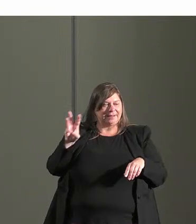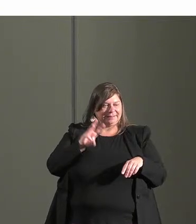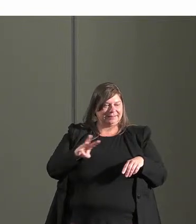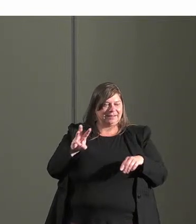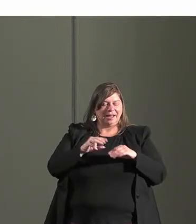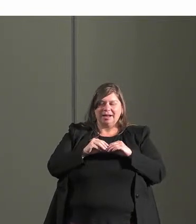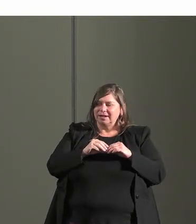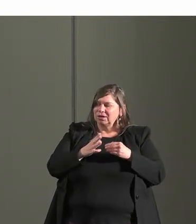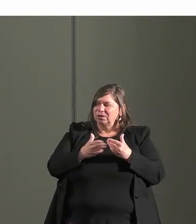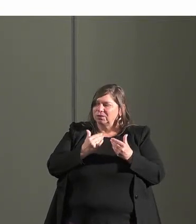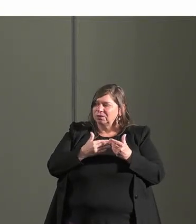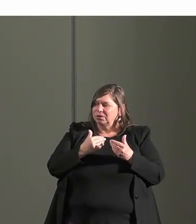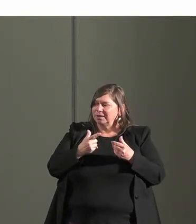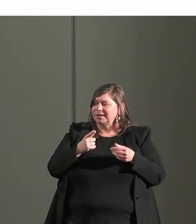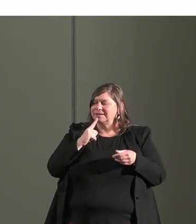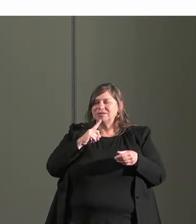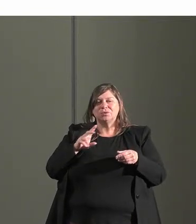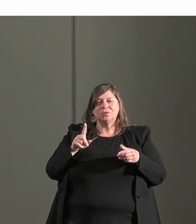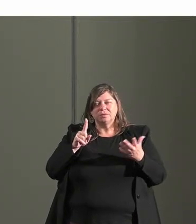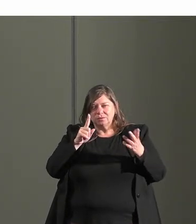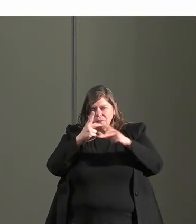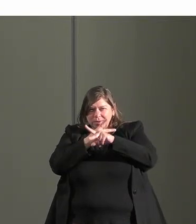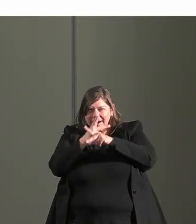bunch of accessibility websites some were old now they are new